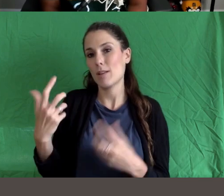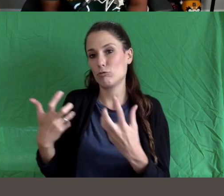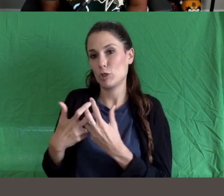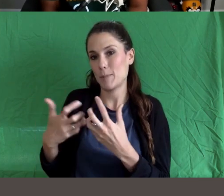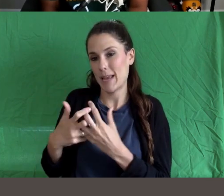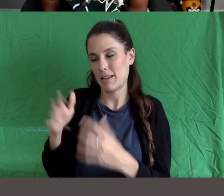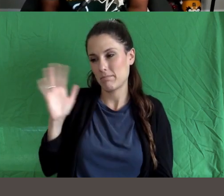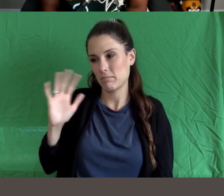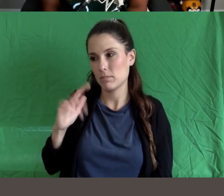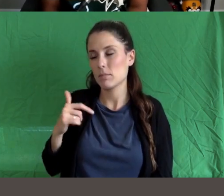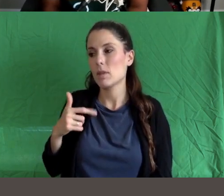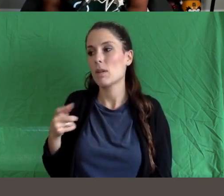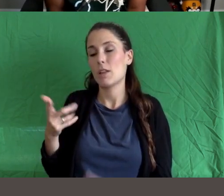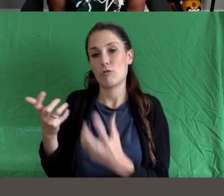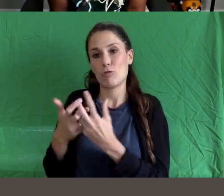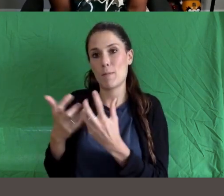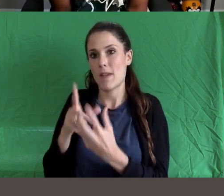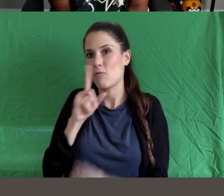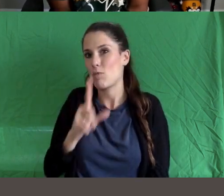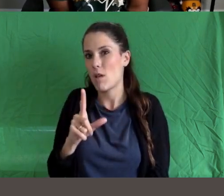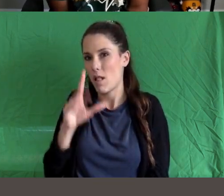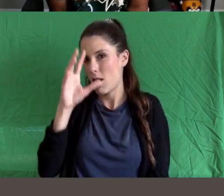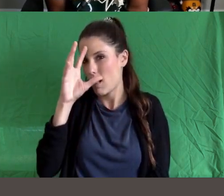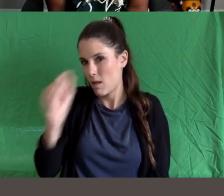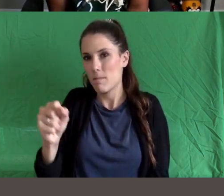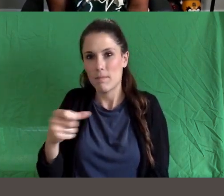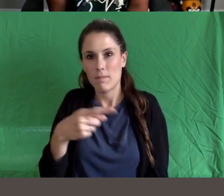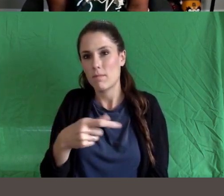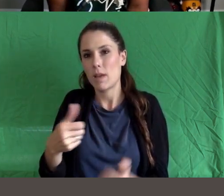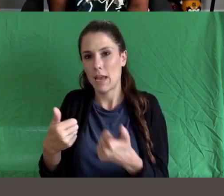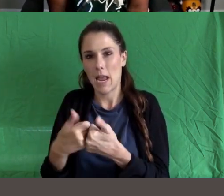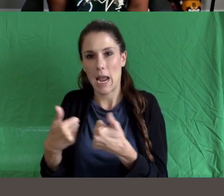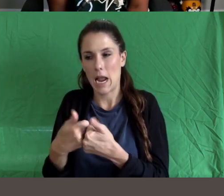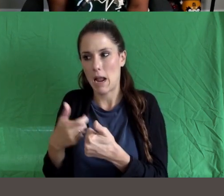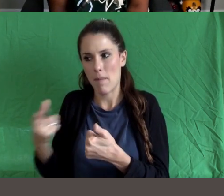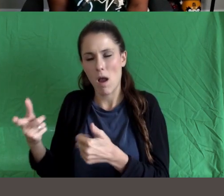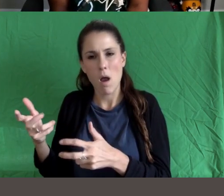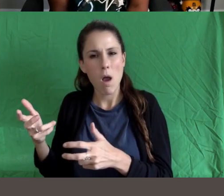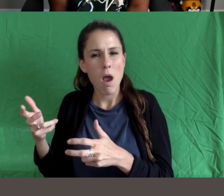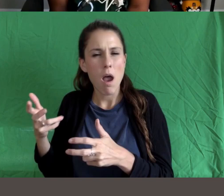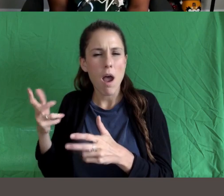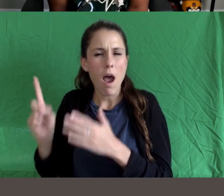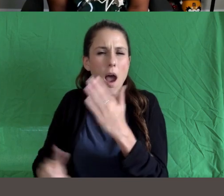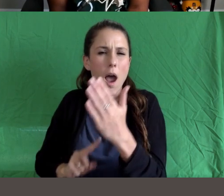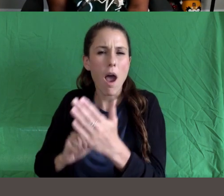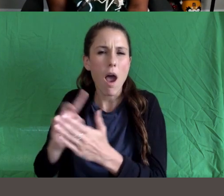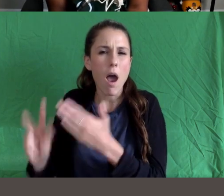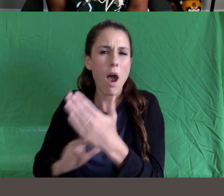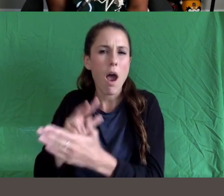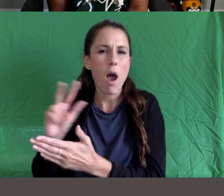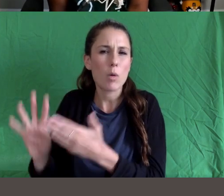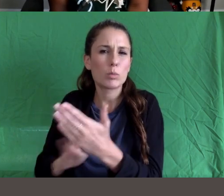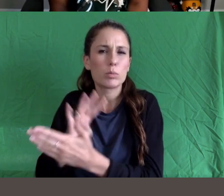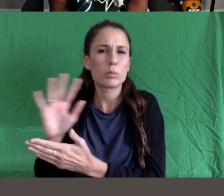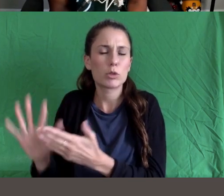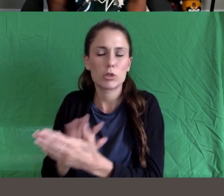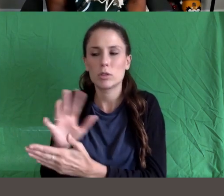at one point that was very into this game and invested hours and hours and hours into learning